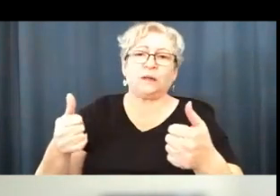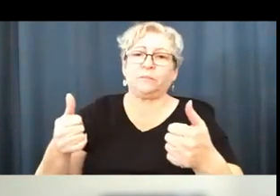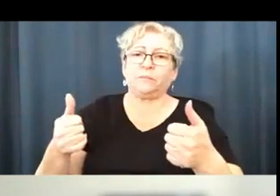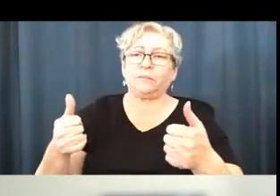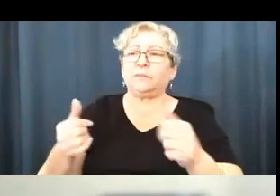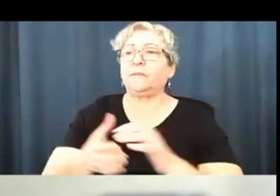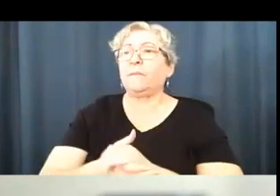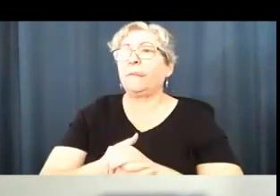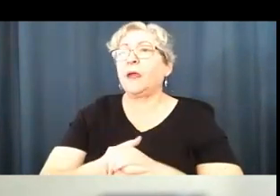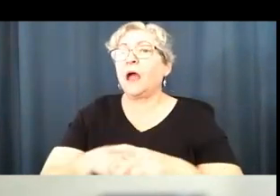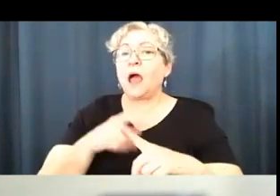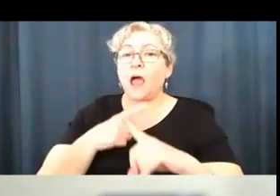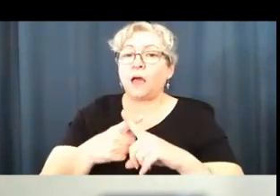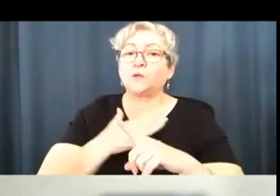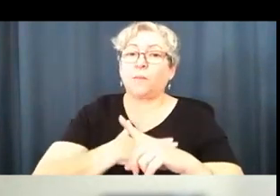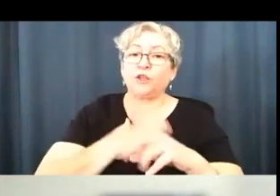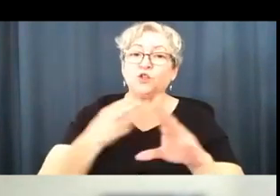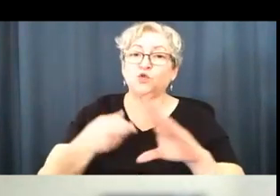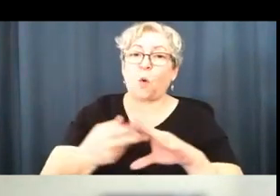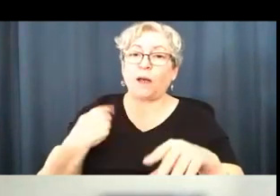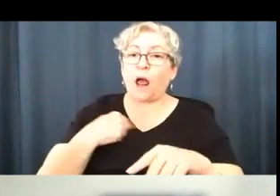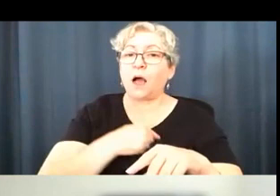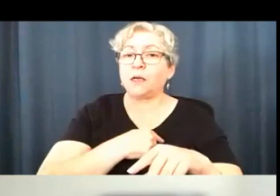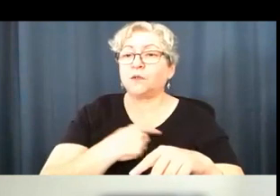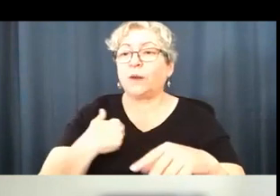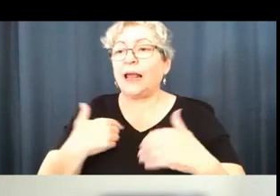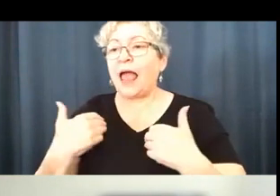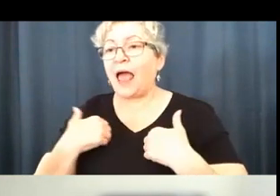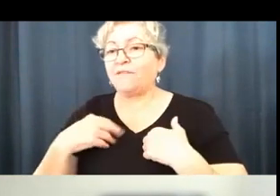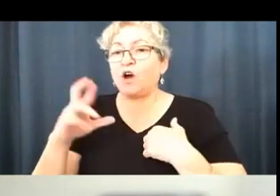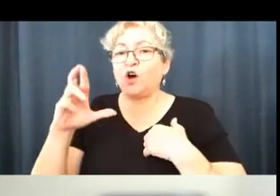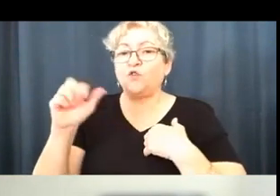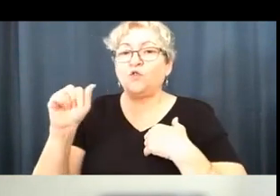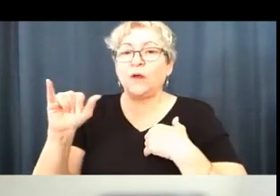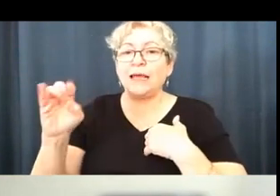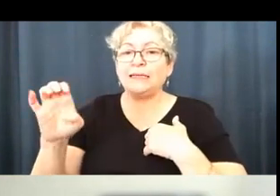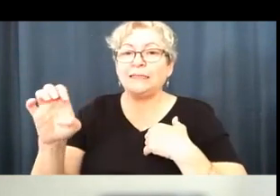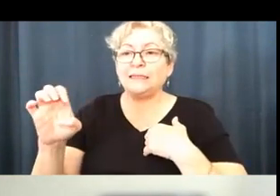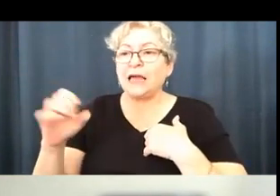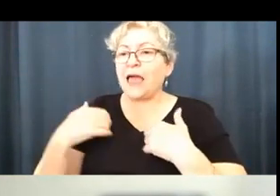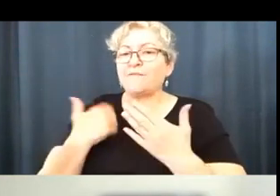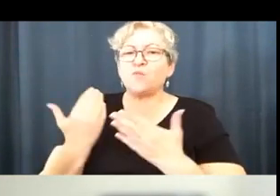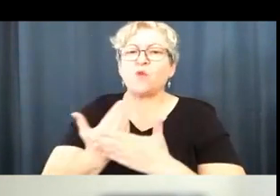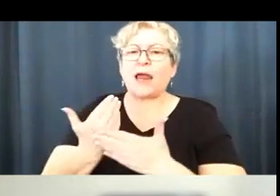And so please join us. We have, RAISE has a brand new website coming out,